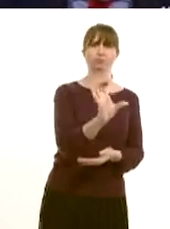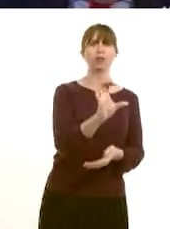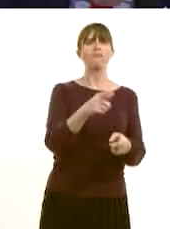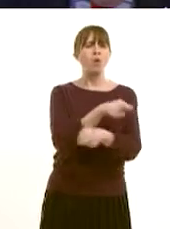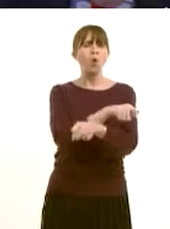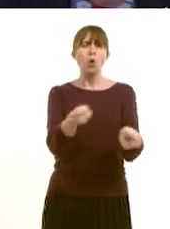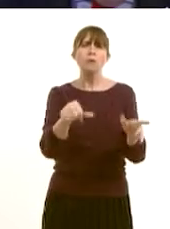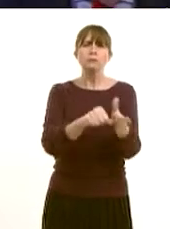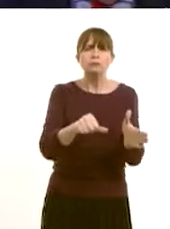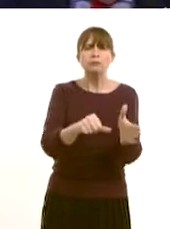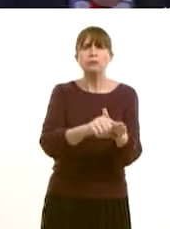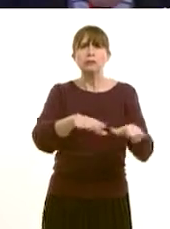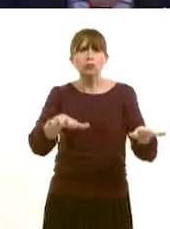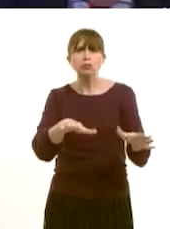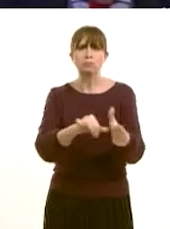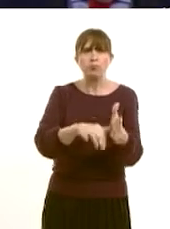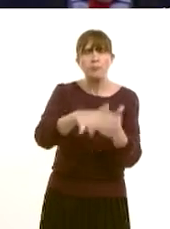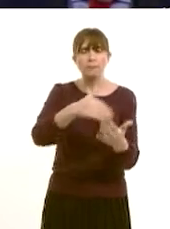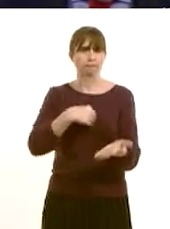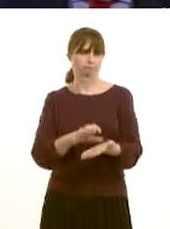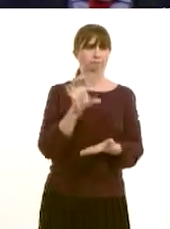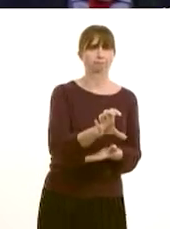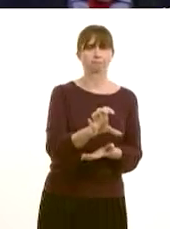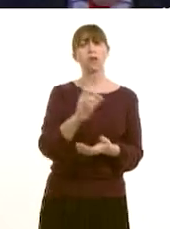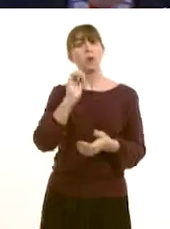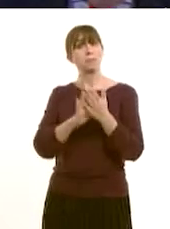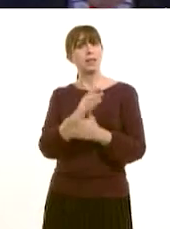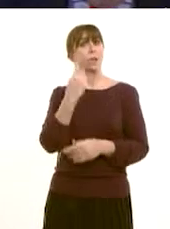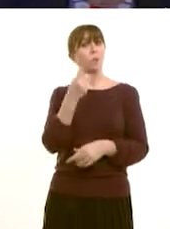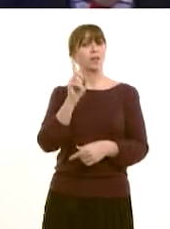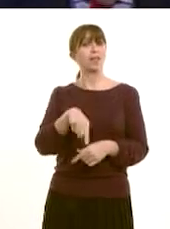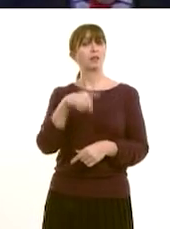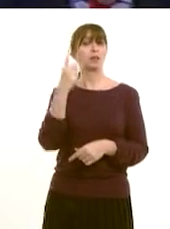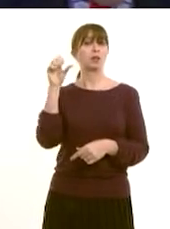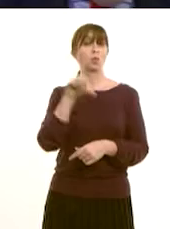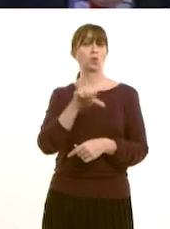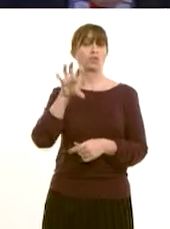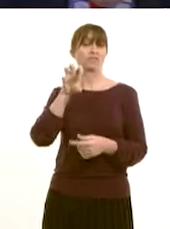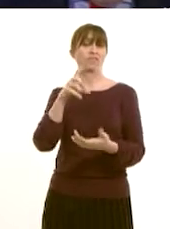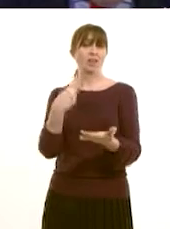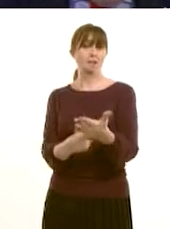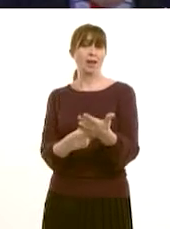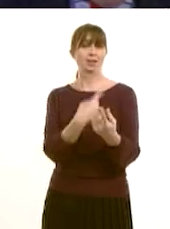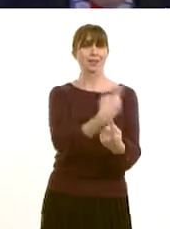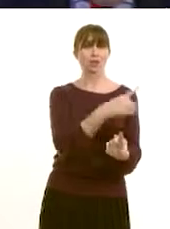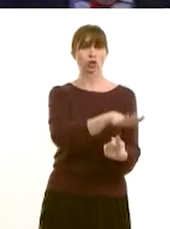Todayís budget means that the pupil premium will be worth £1,150 per pupil in April,